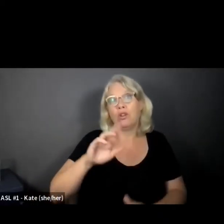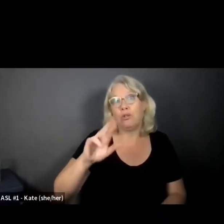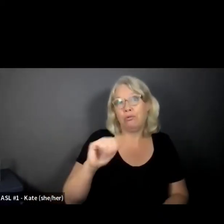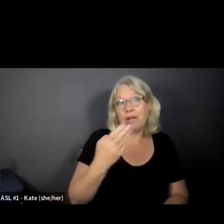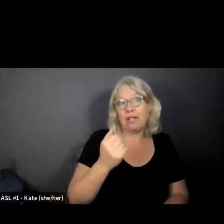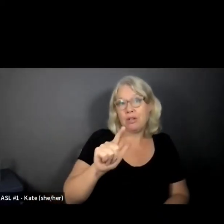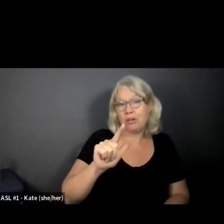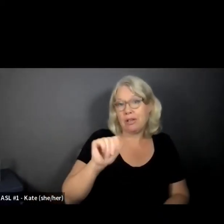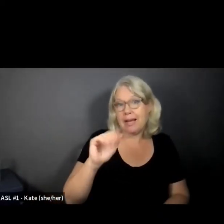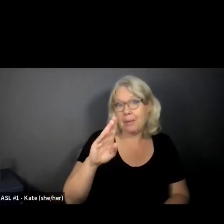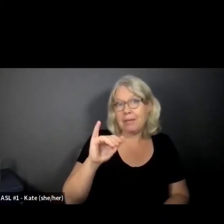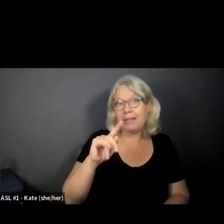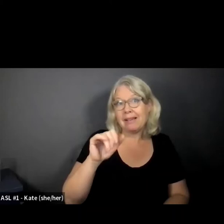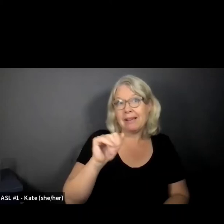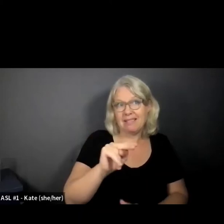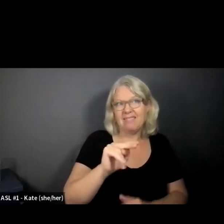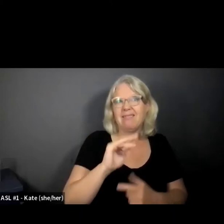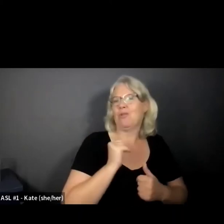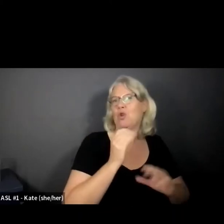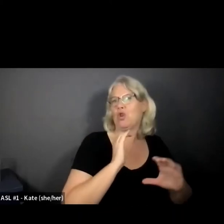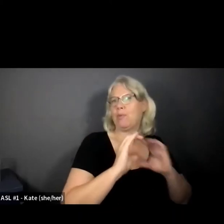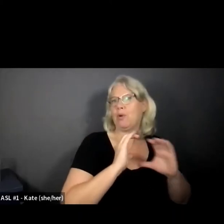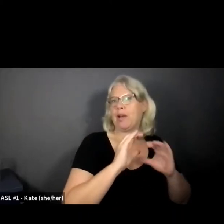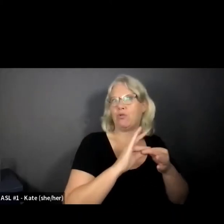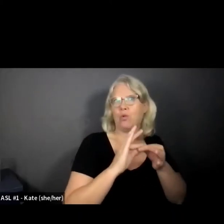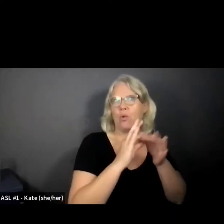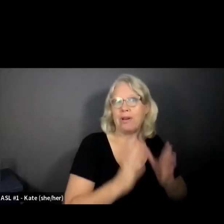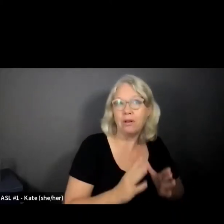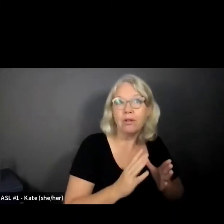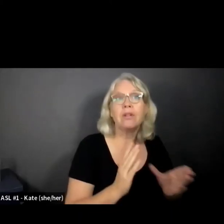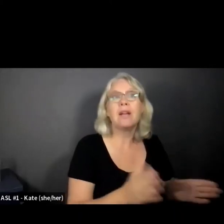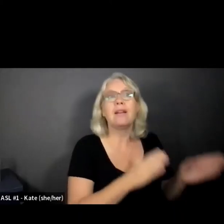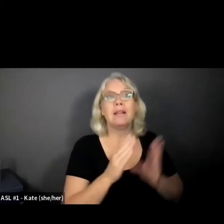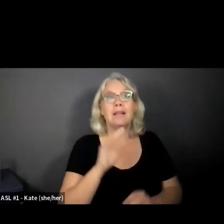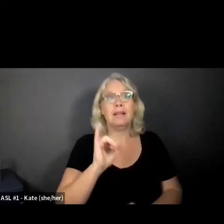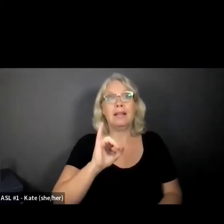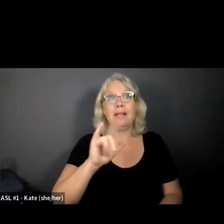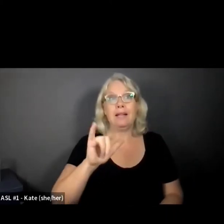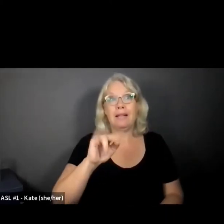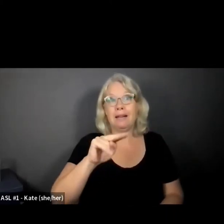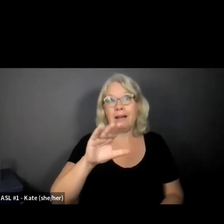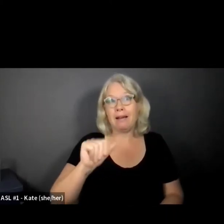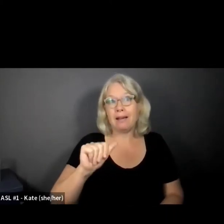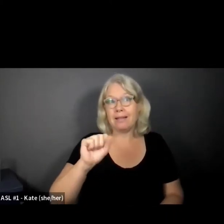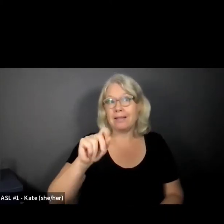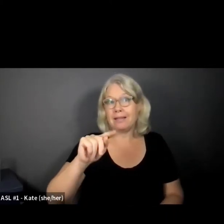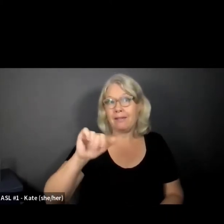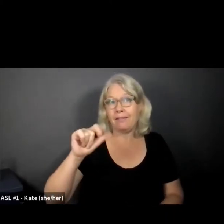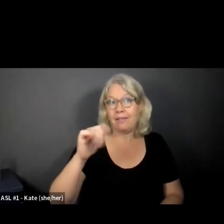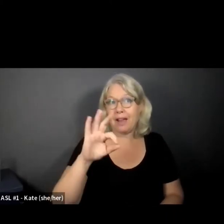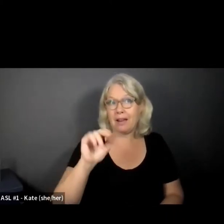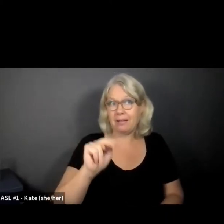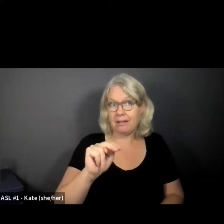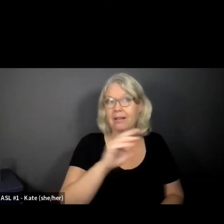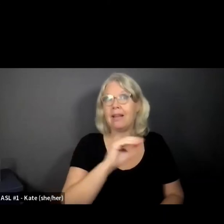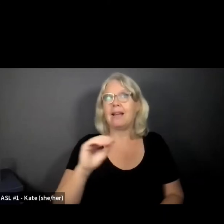IN A SHORT TERM, THEY HAVE BECOME INTEGRAL AND VITAL PARTS OF OUR TEAM. WE'RE THRILLED TO HAVE THEM.